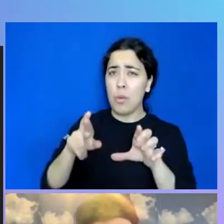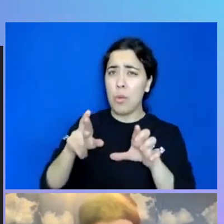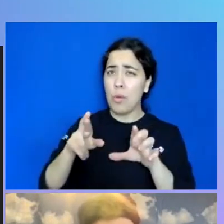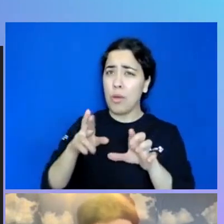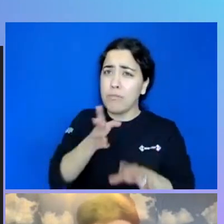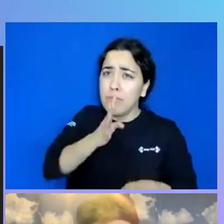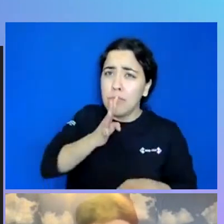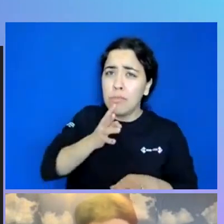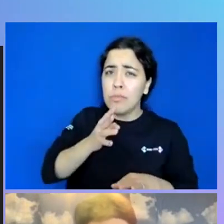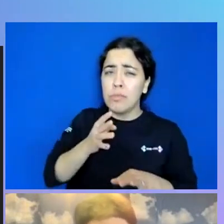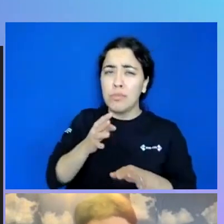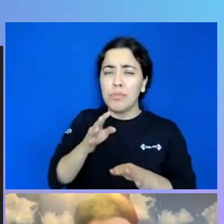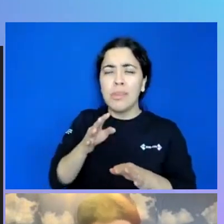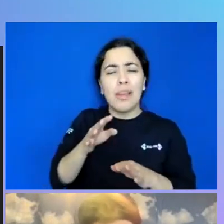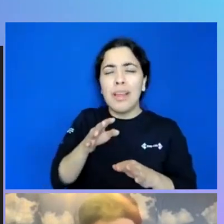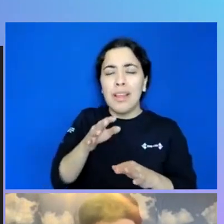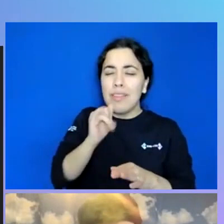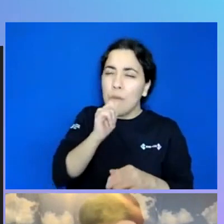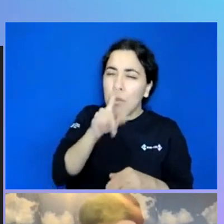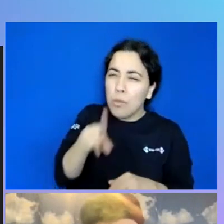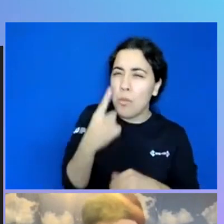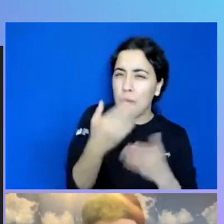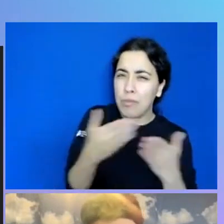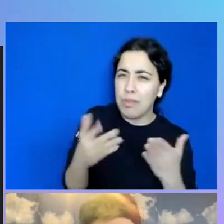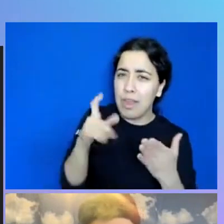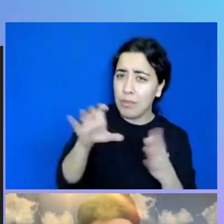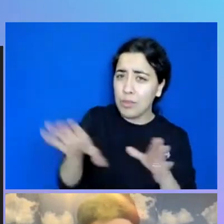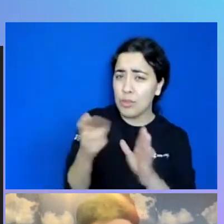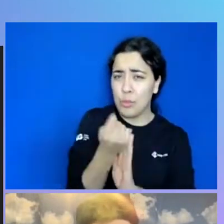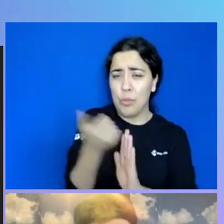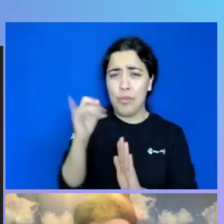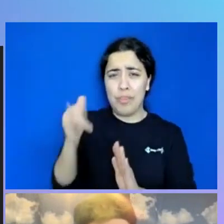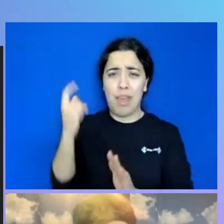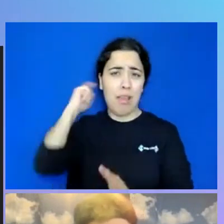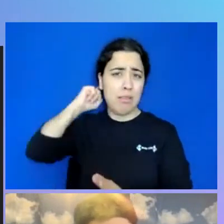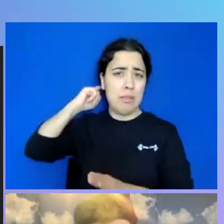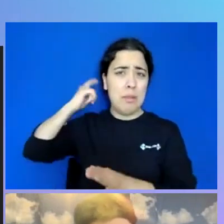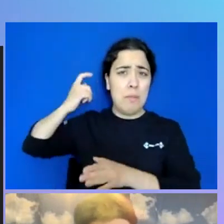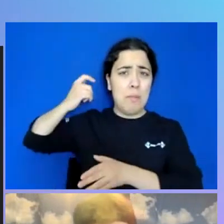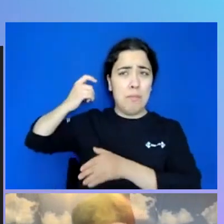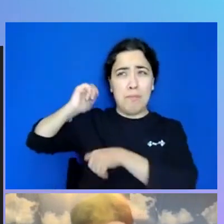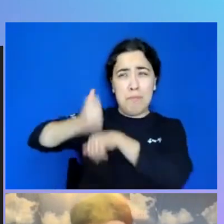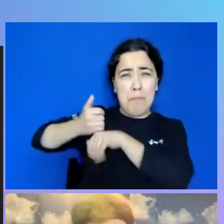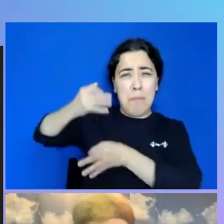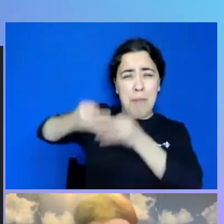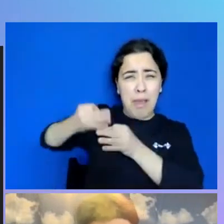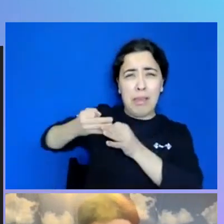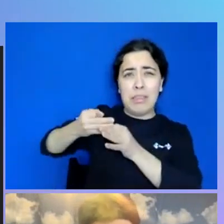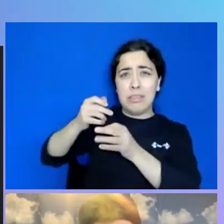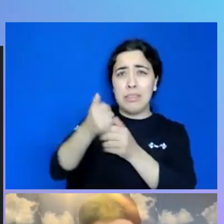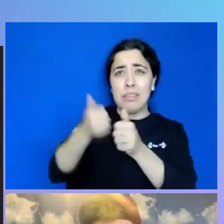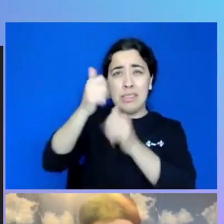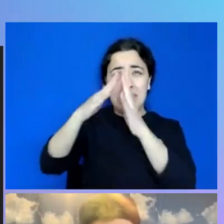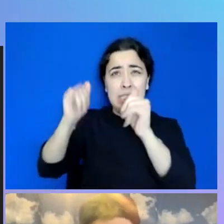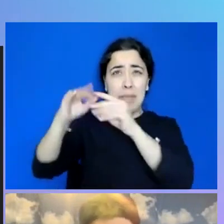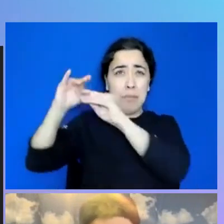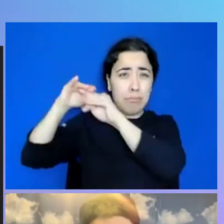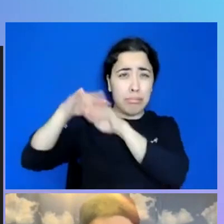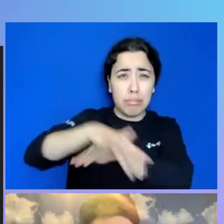systemic bias, but it does demonstrate that you, as a person, would be a safe ally or